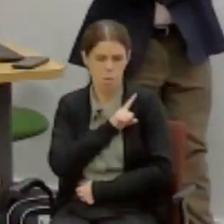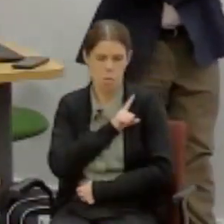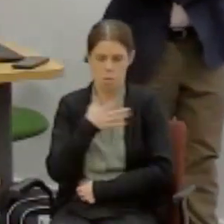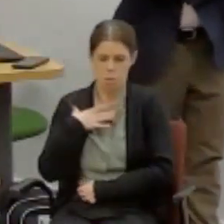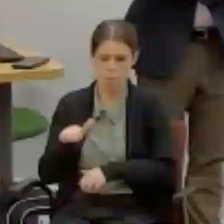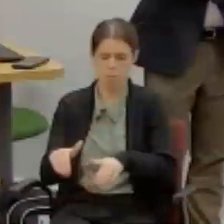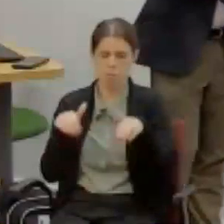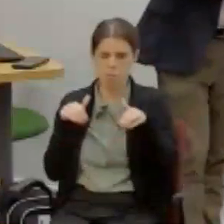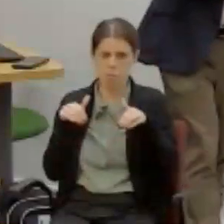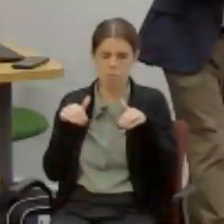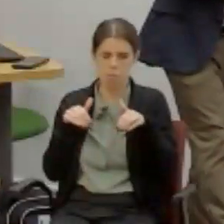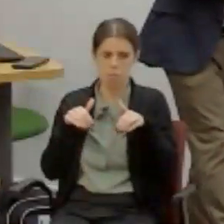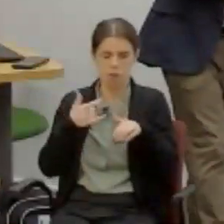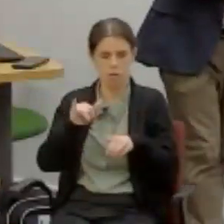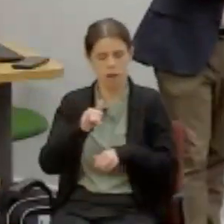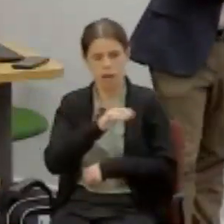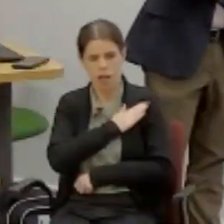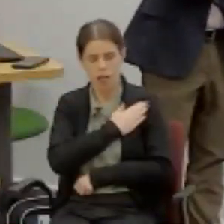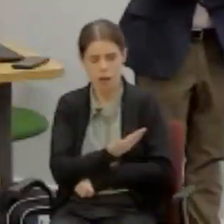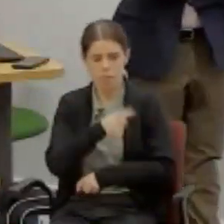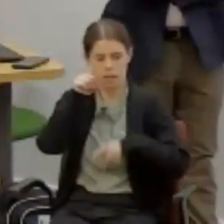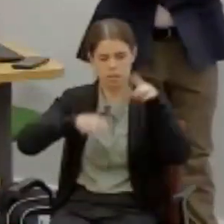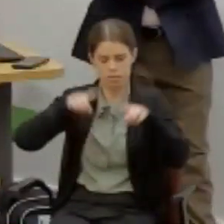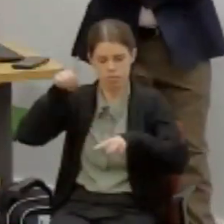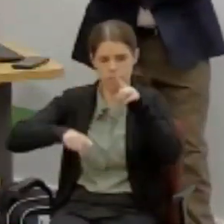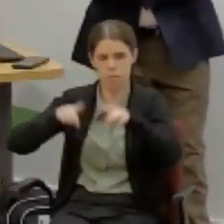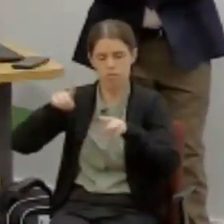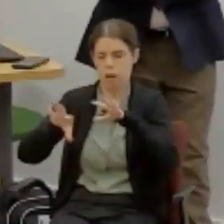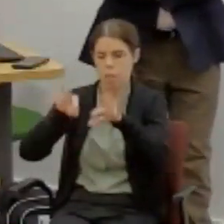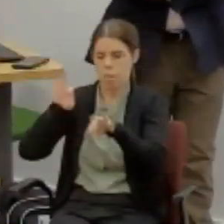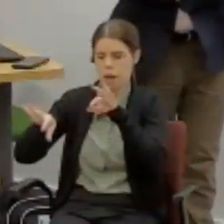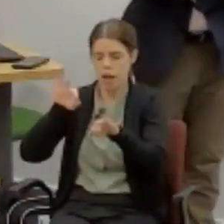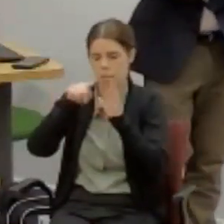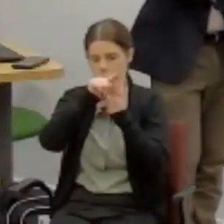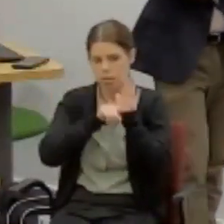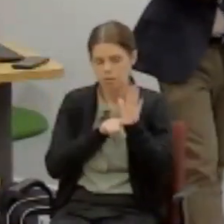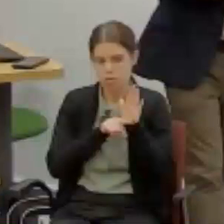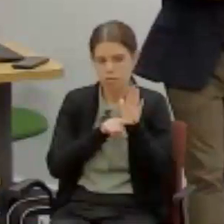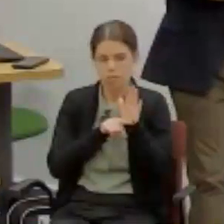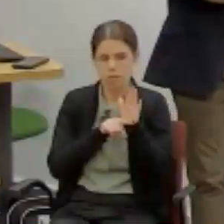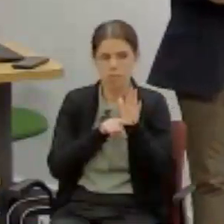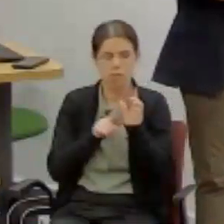You suggested that those are very variable in the way that treating these guidelines at the moment. So, what we find.